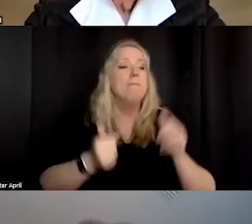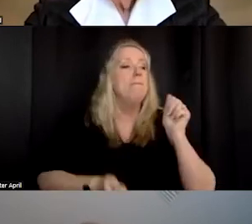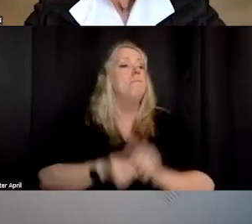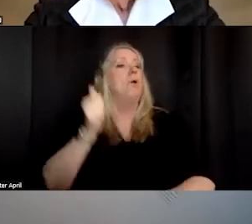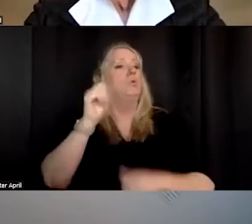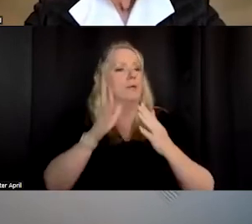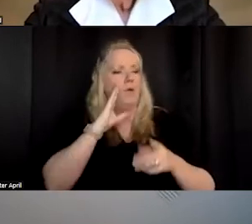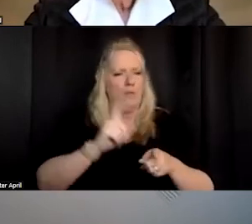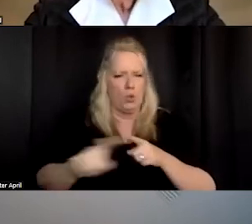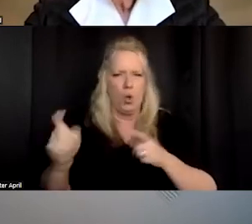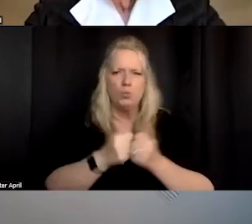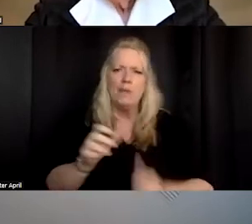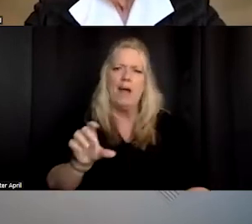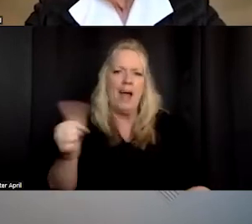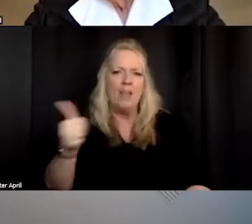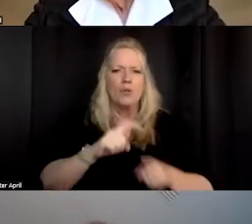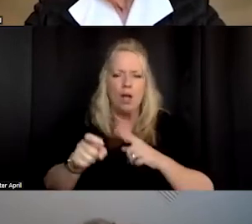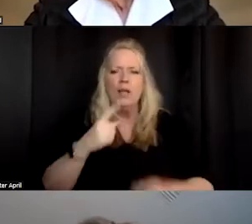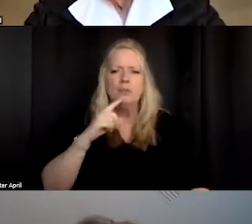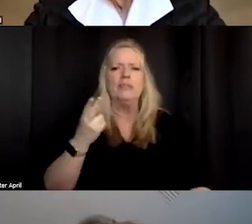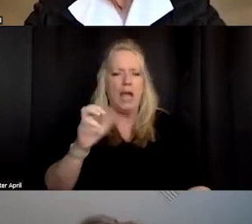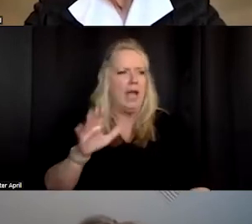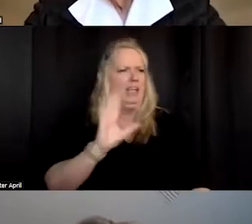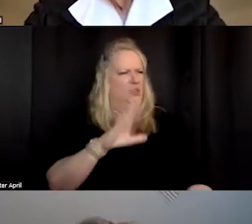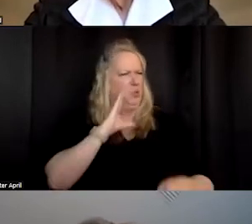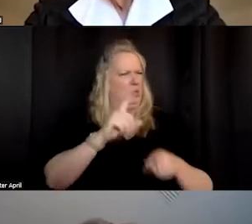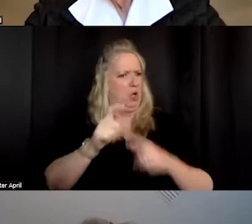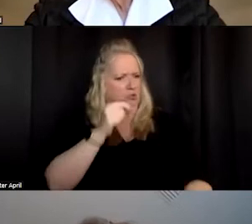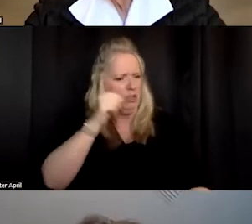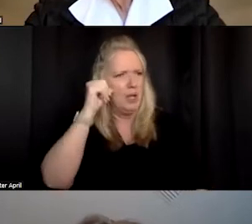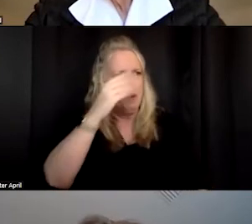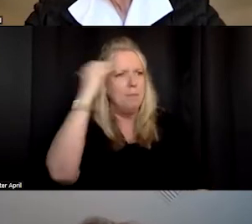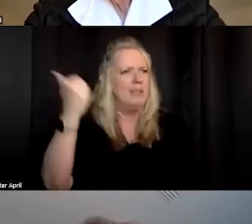WITH JUST ANOTHER CALL, SAYS, HEY, YOU CALLED YESTERDAY BECAUSE YOUR KID ATE A CRAYON, CAN I